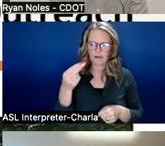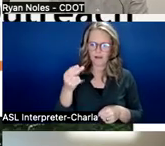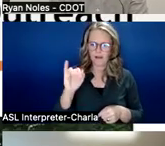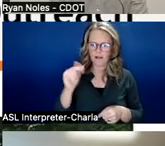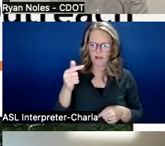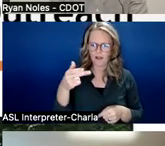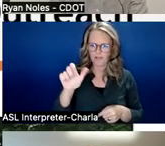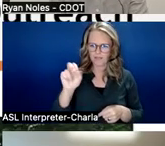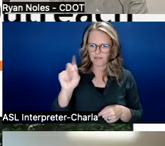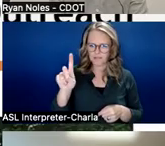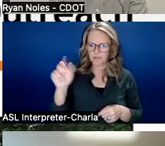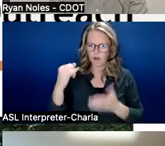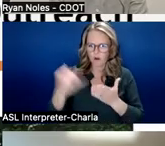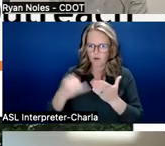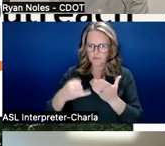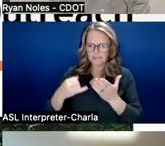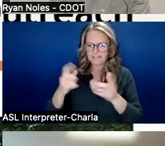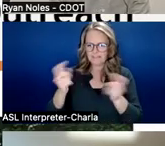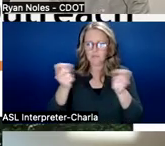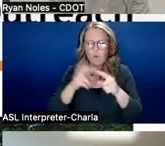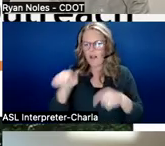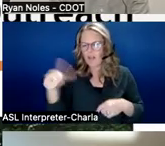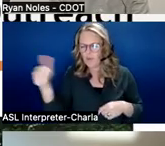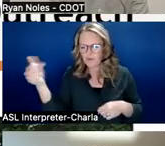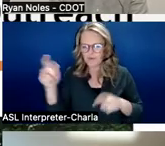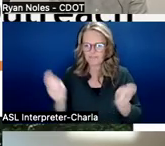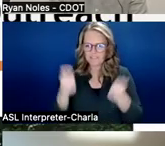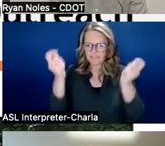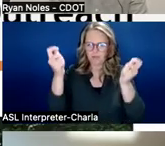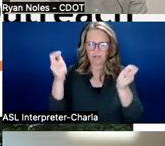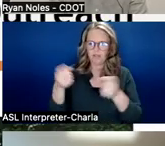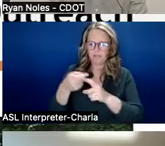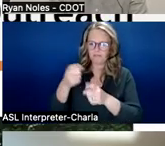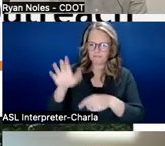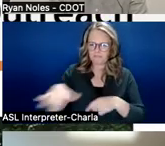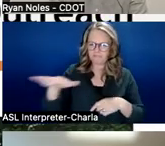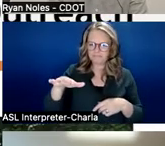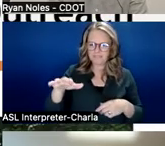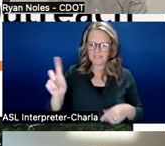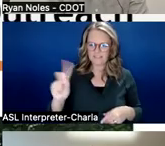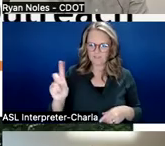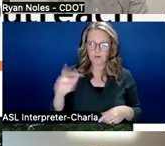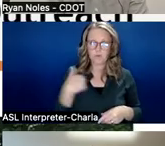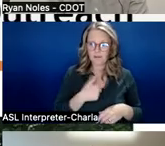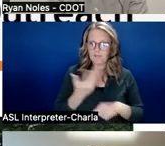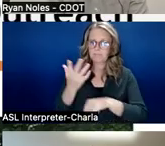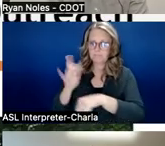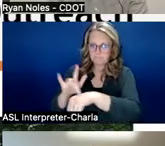or another one of the festivals in Denver. But we've been to quite a few of those as well as many